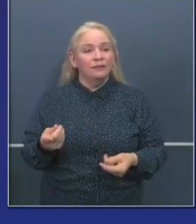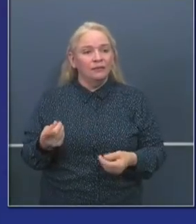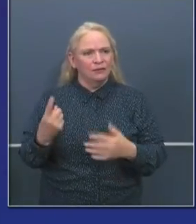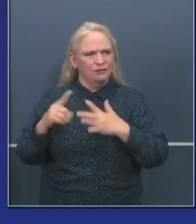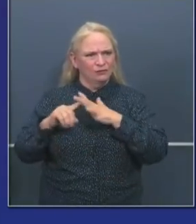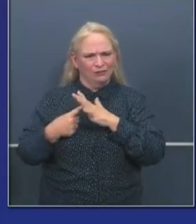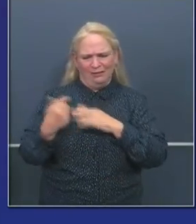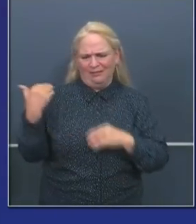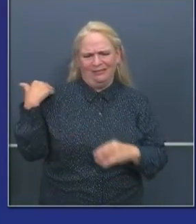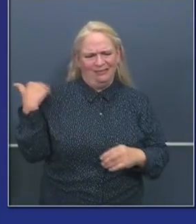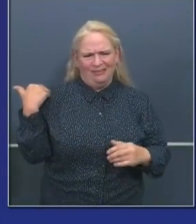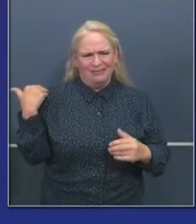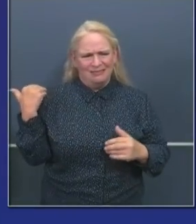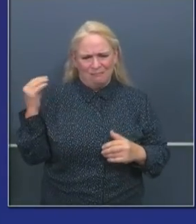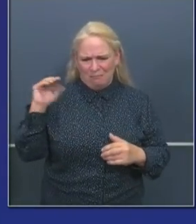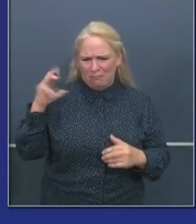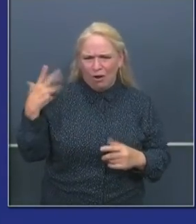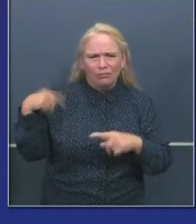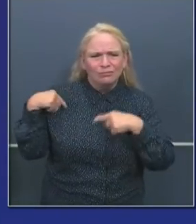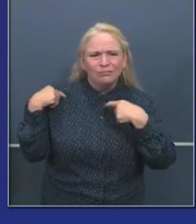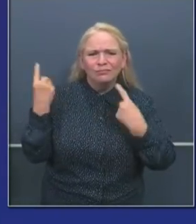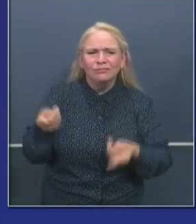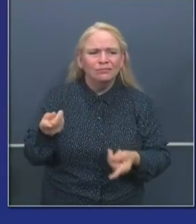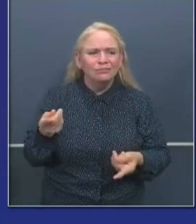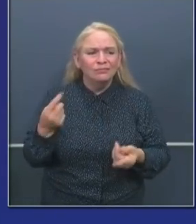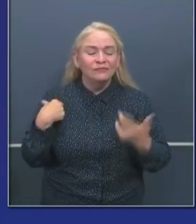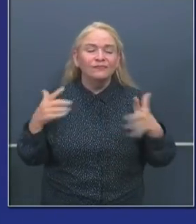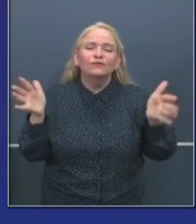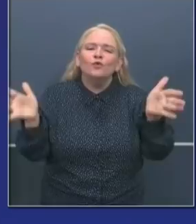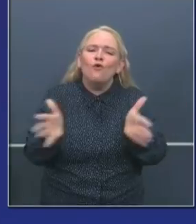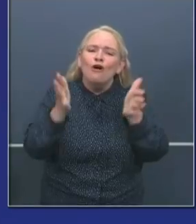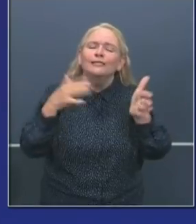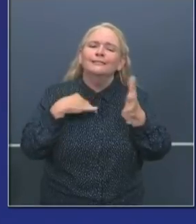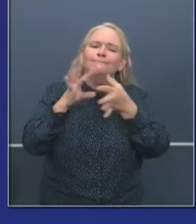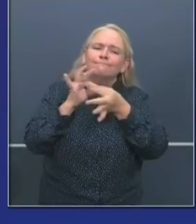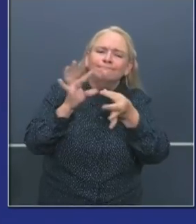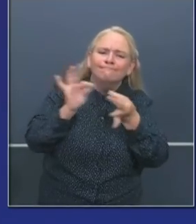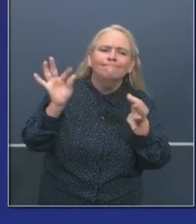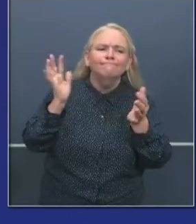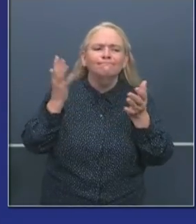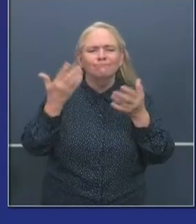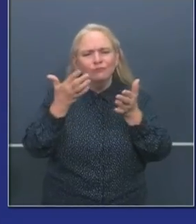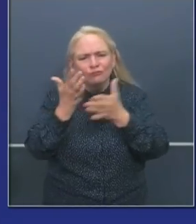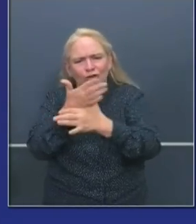AS A CONSEQUENCE, WE HAVE FOR MANY, MANY MONTHS NOW GOING BACK TO THE BEGINNING OF MANY